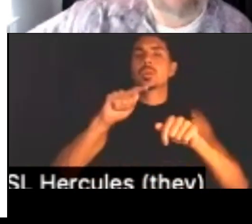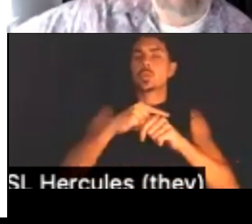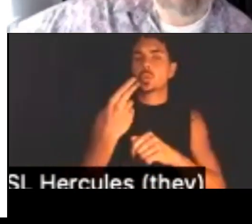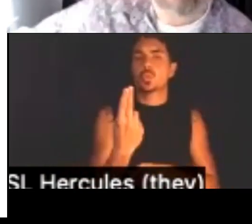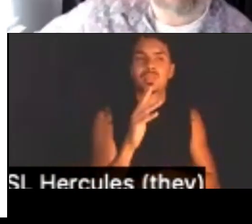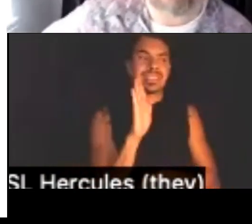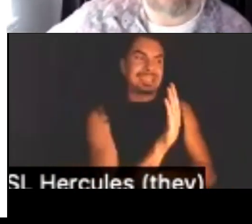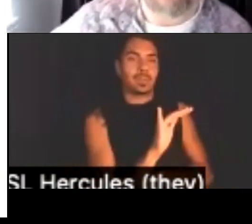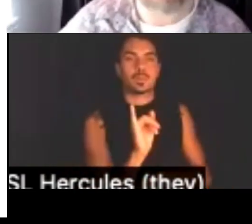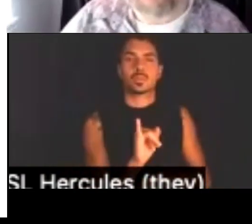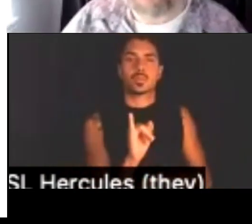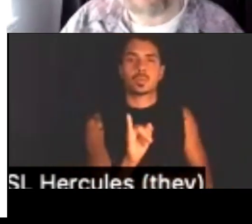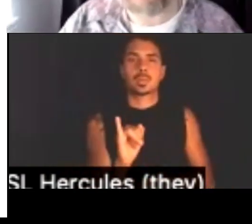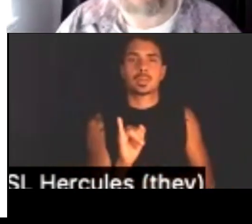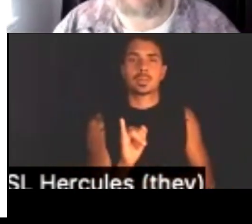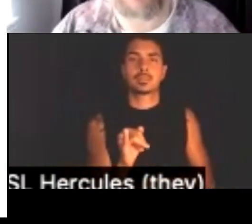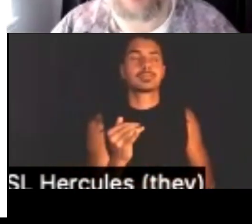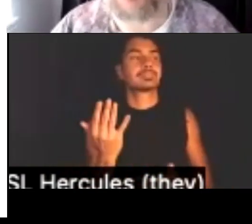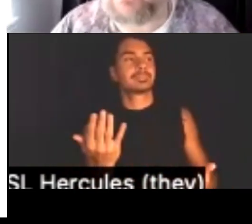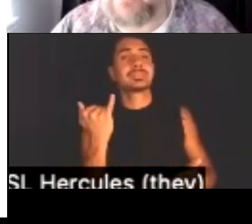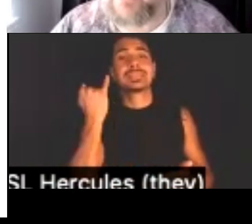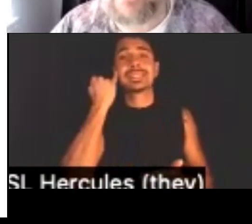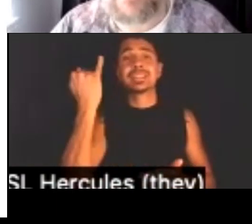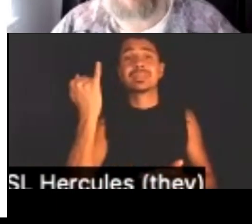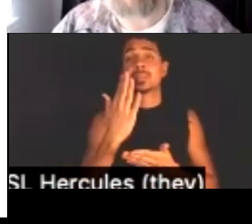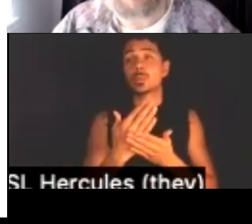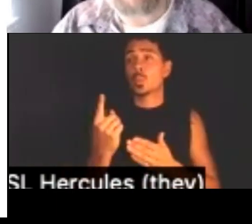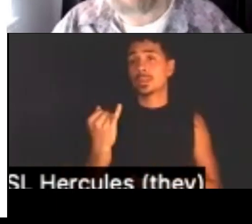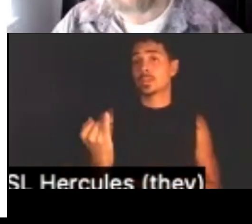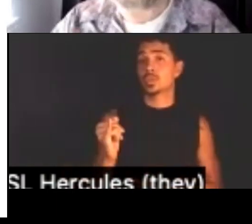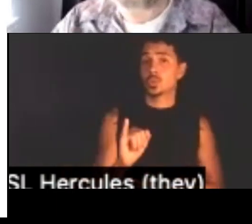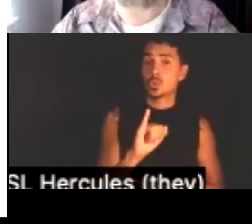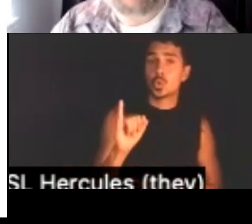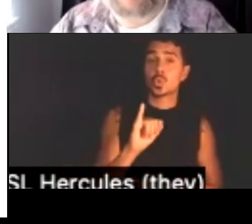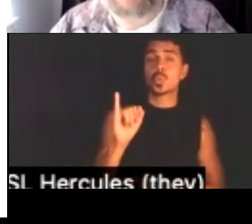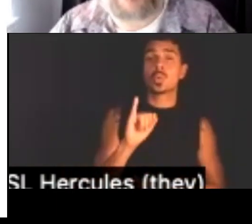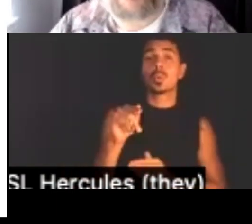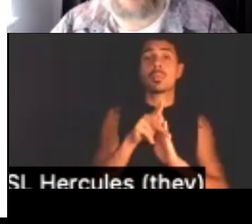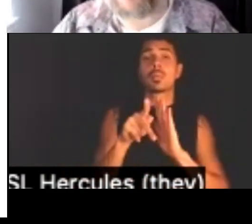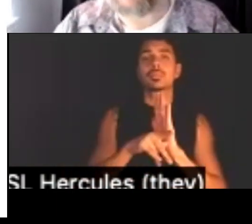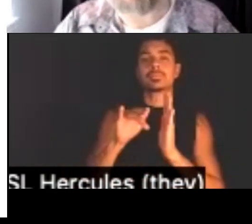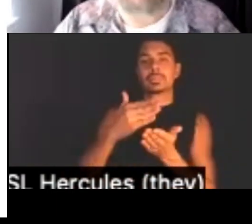So if there's an exclusion in someone's insurance policy that excludes trans related care,